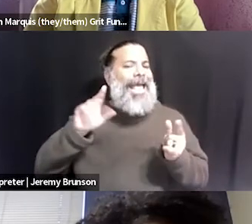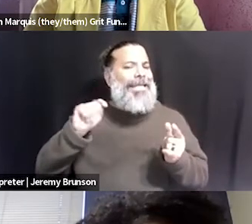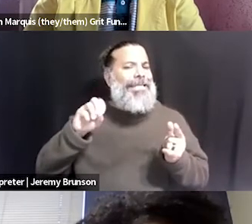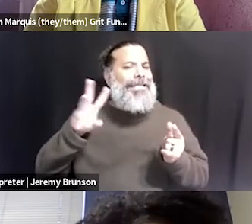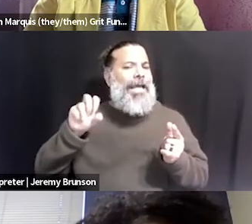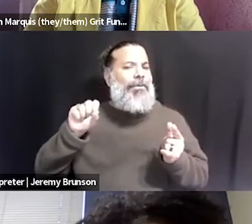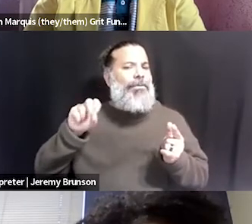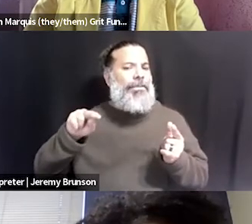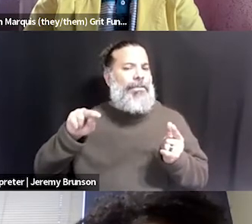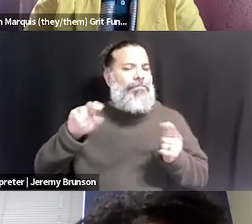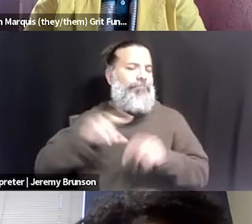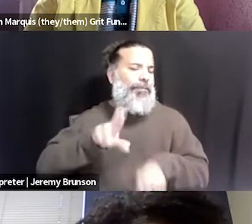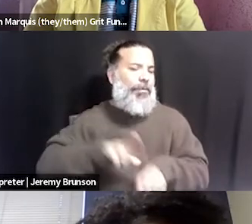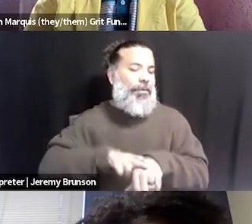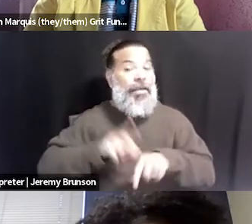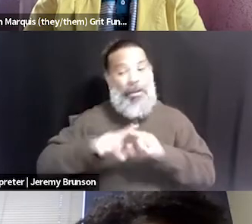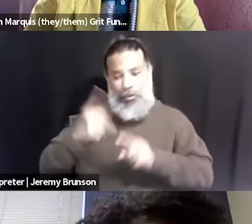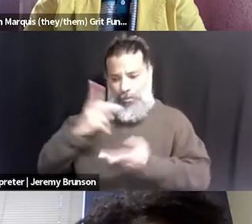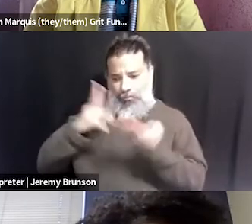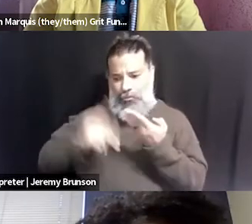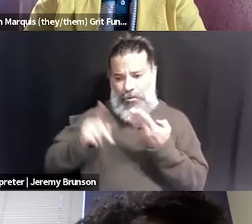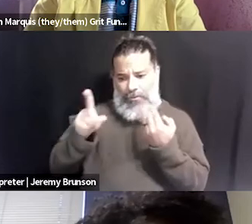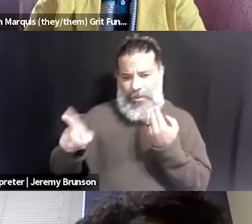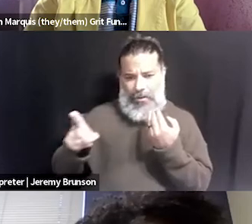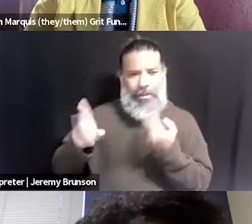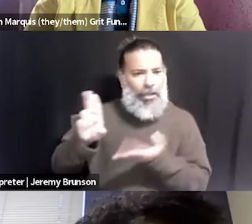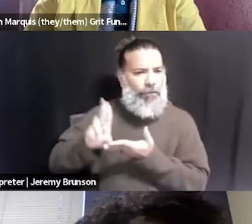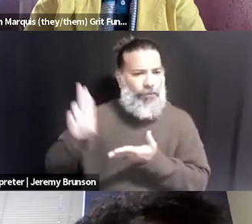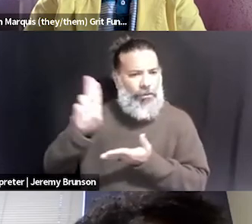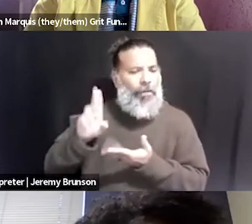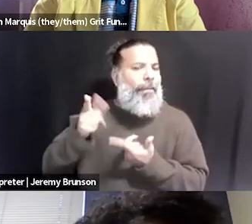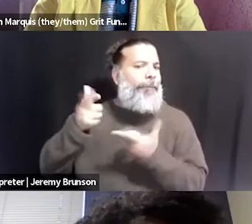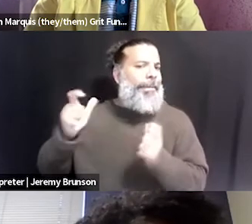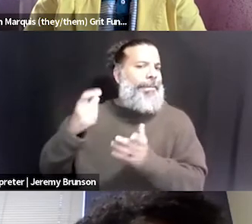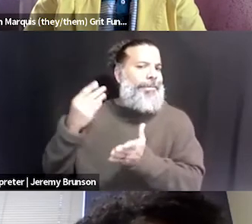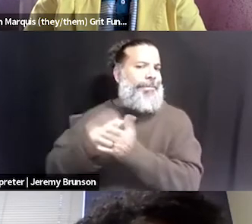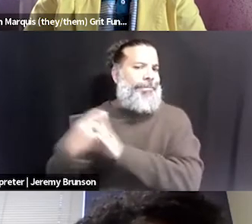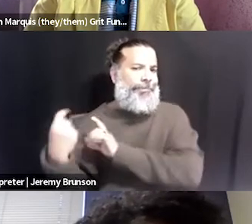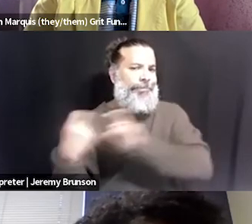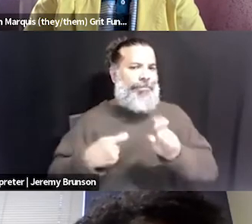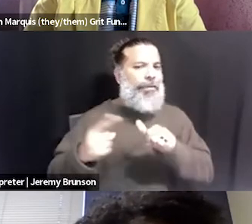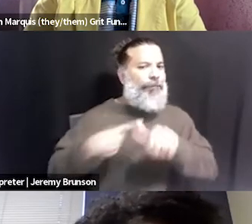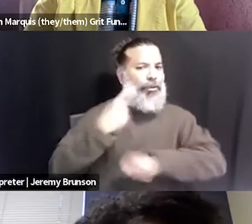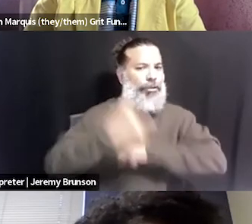There was a program at Towson one of my biggest funders for the first year we did it is this